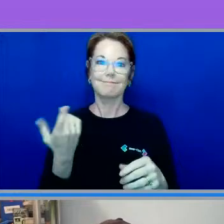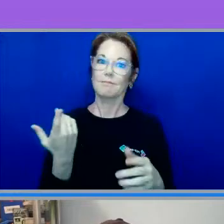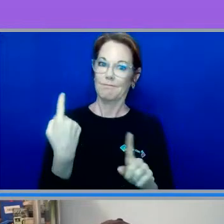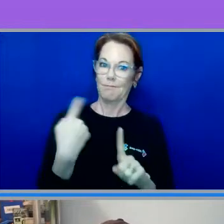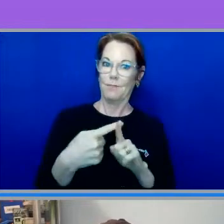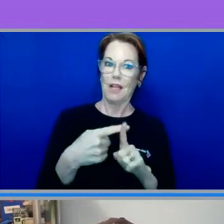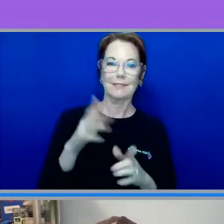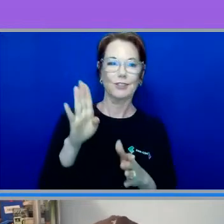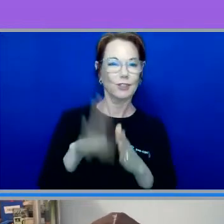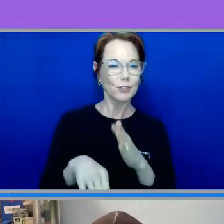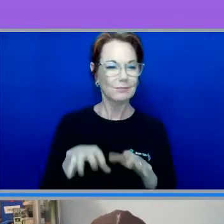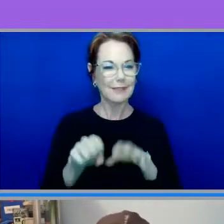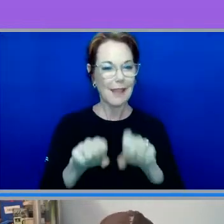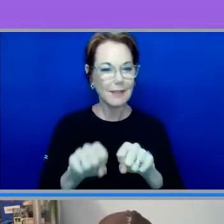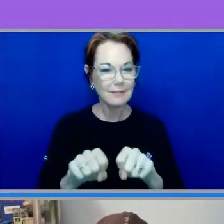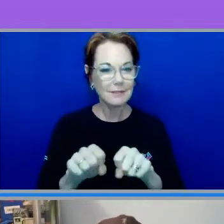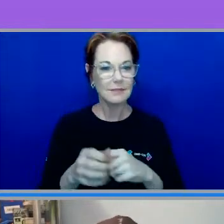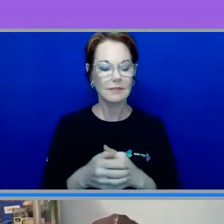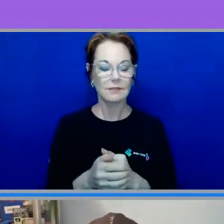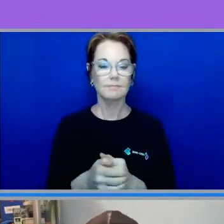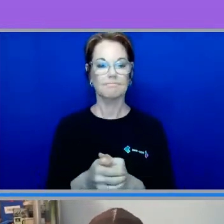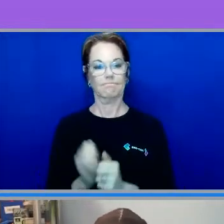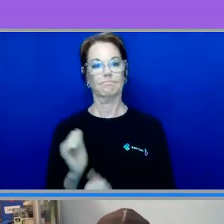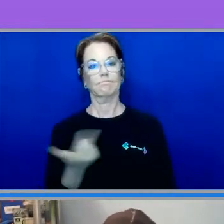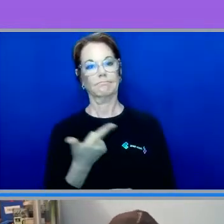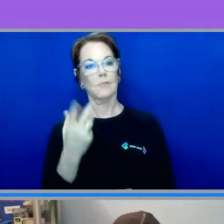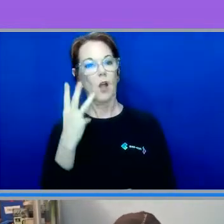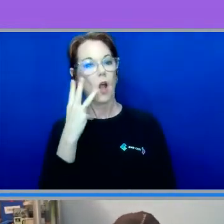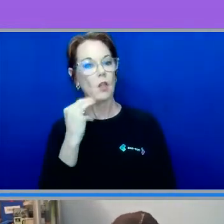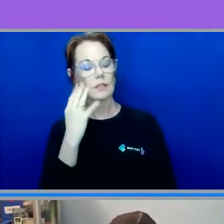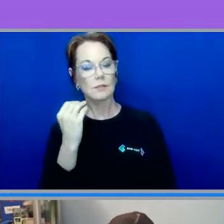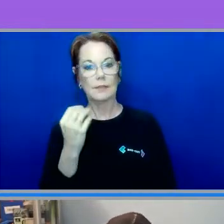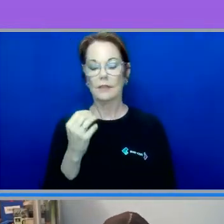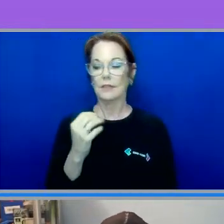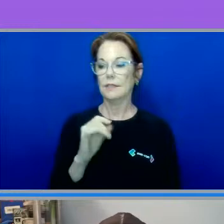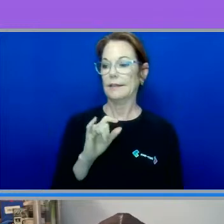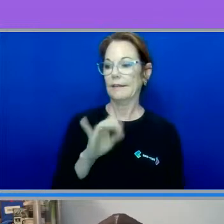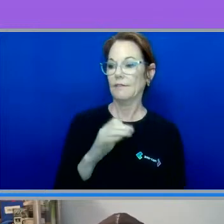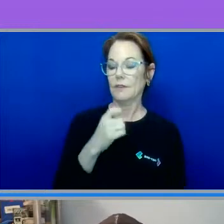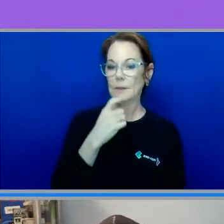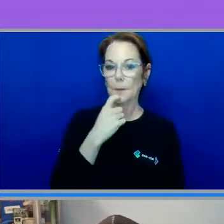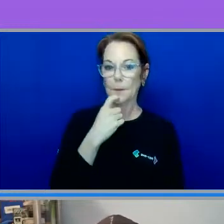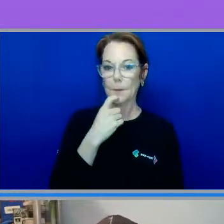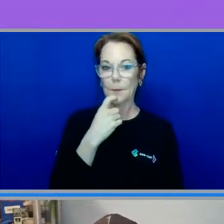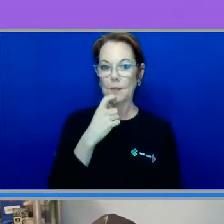cheaply. We've all experienced